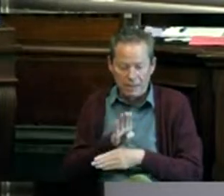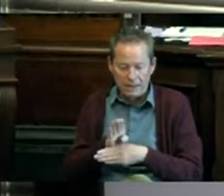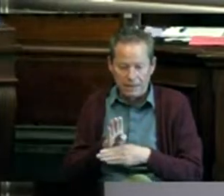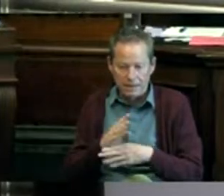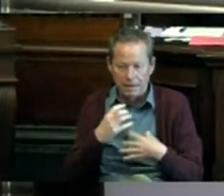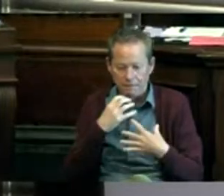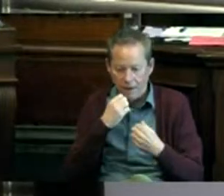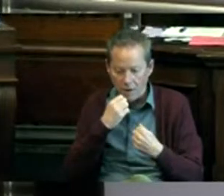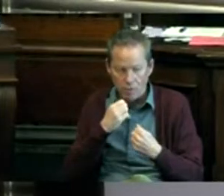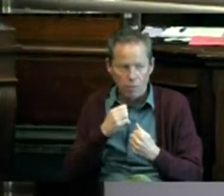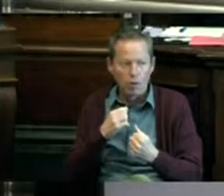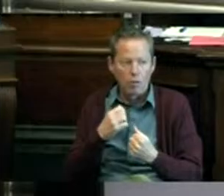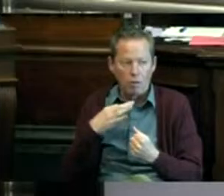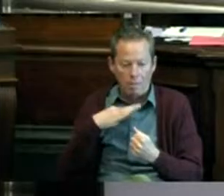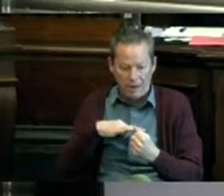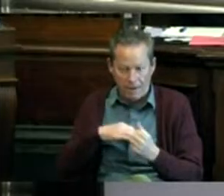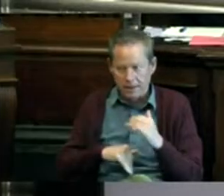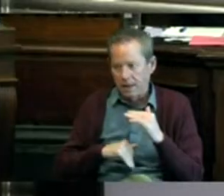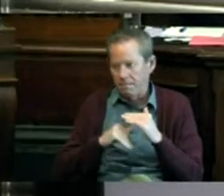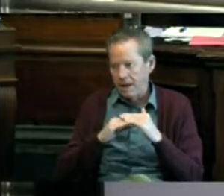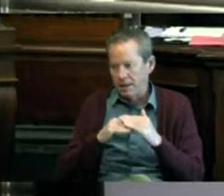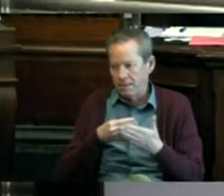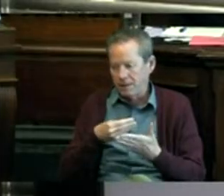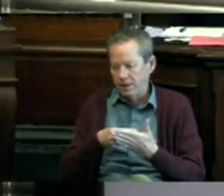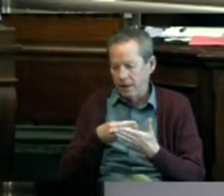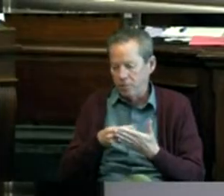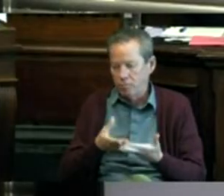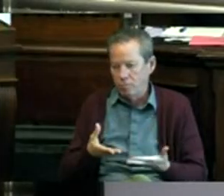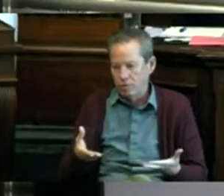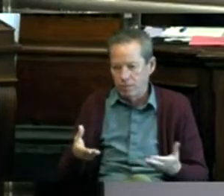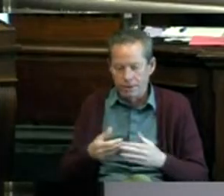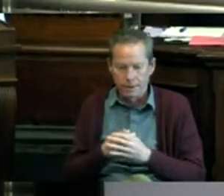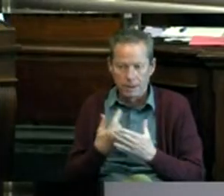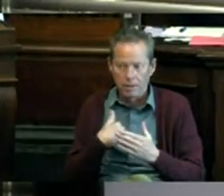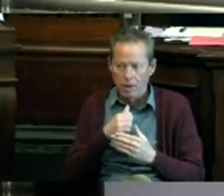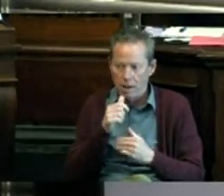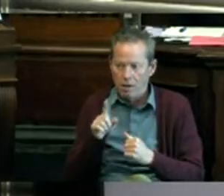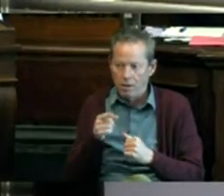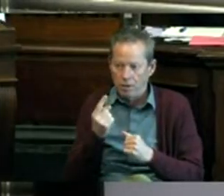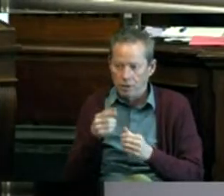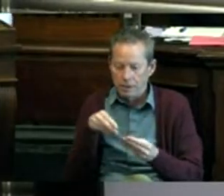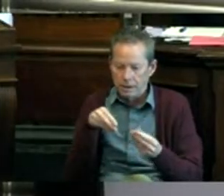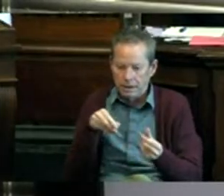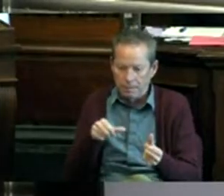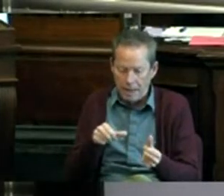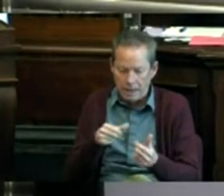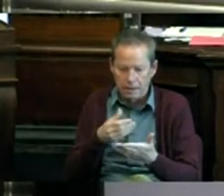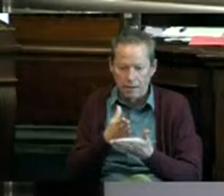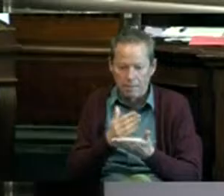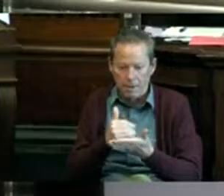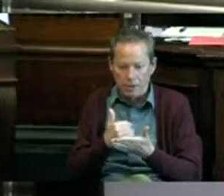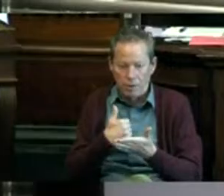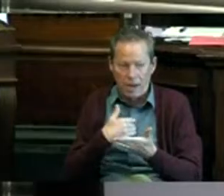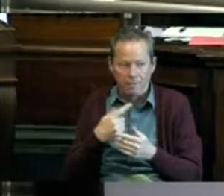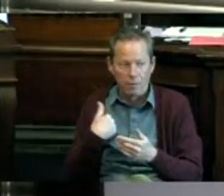one core benefit, one key business value here is it